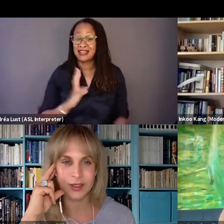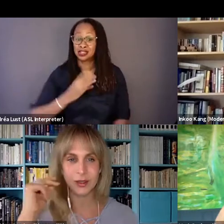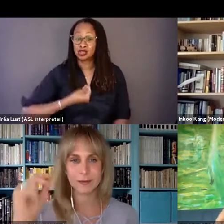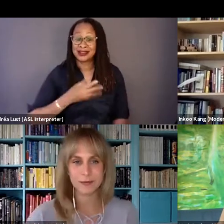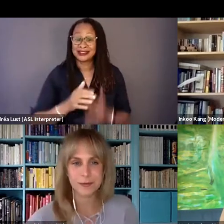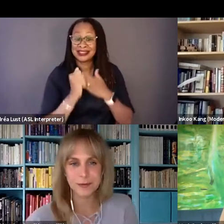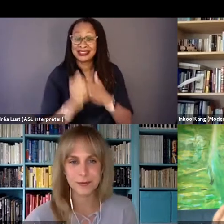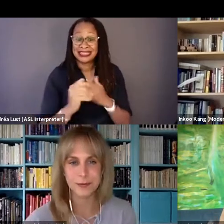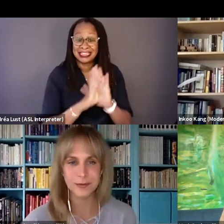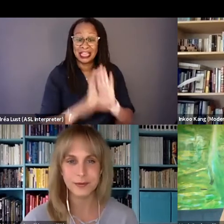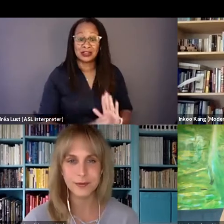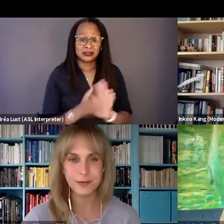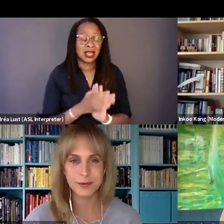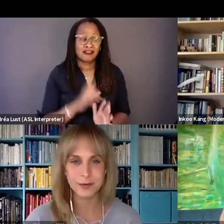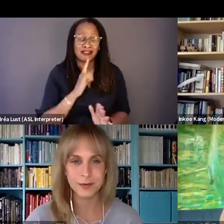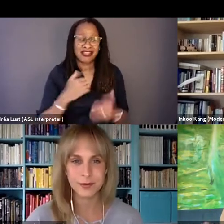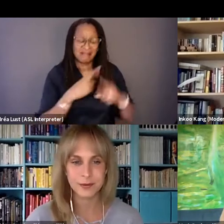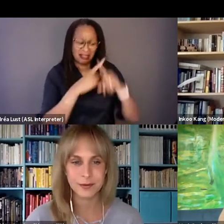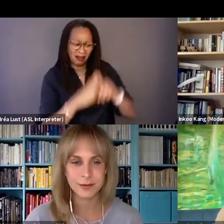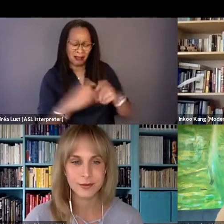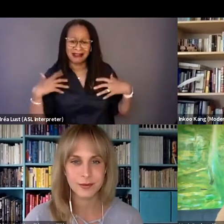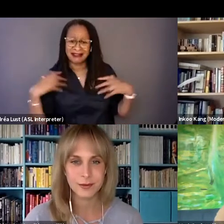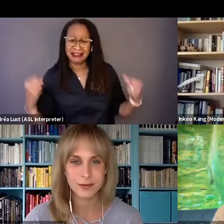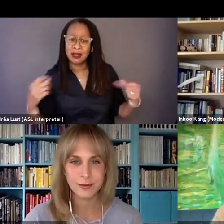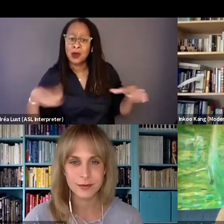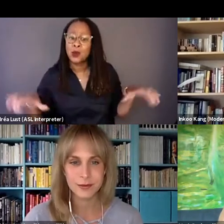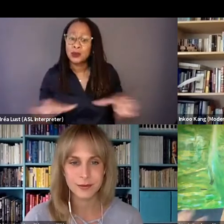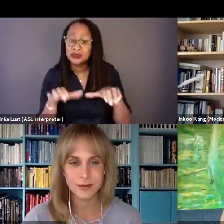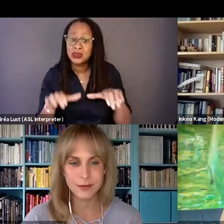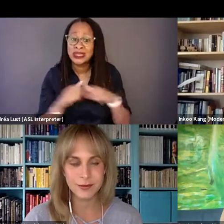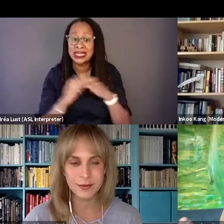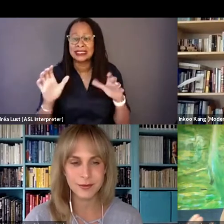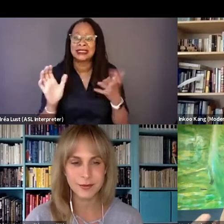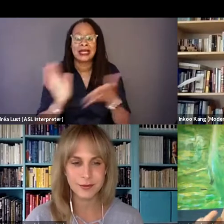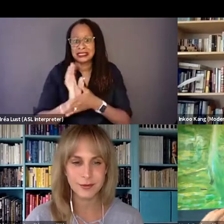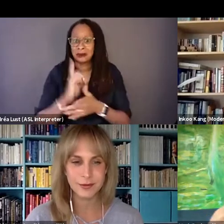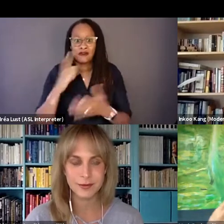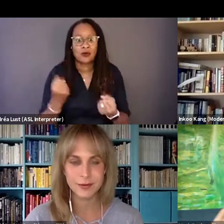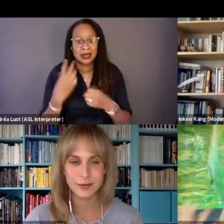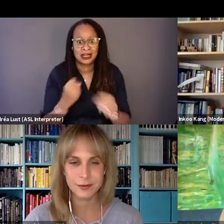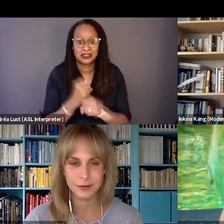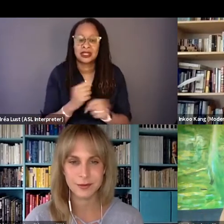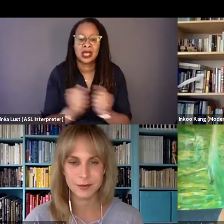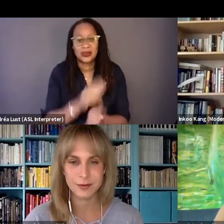the complicated hero that we've been doing in cinema for years with straight white males,